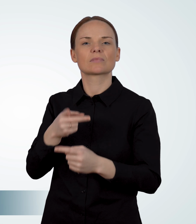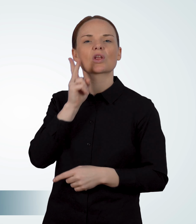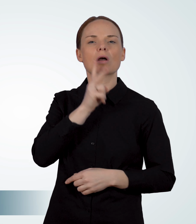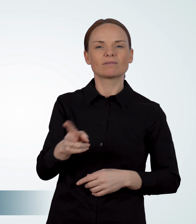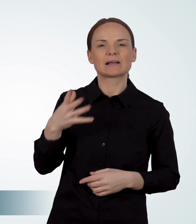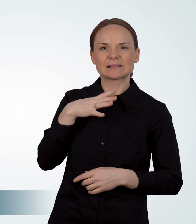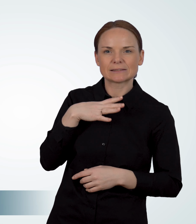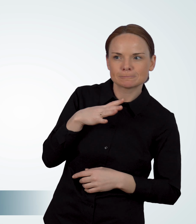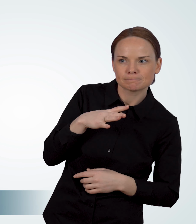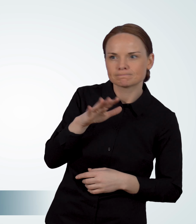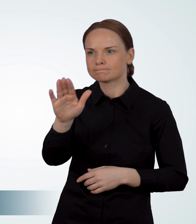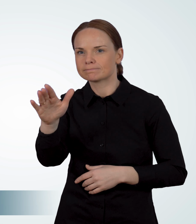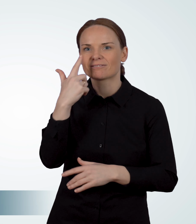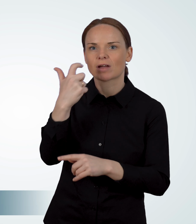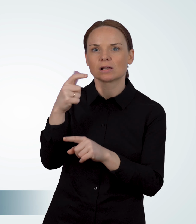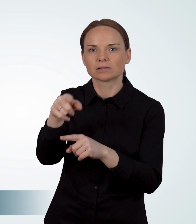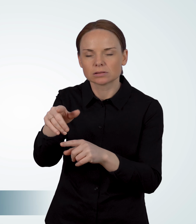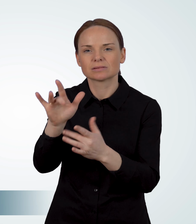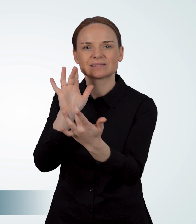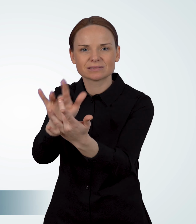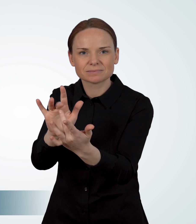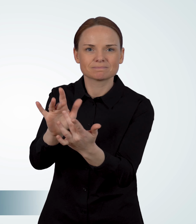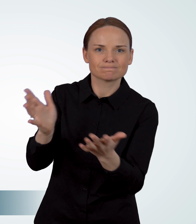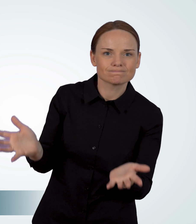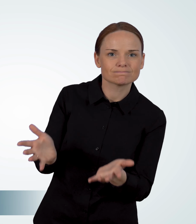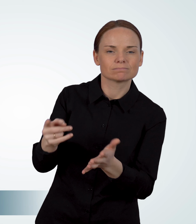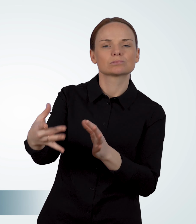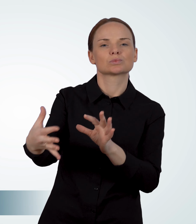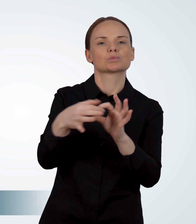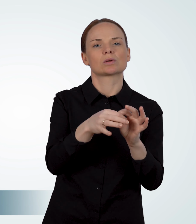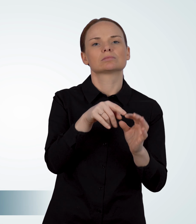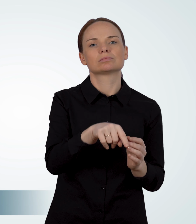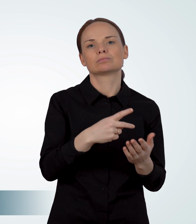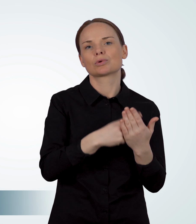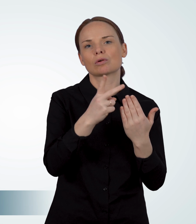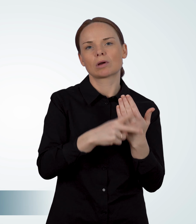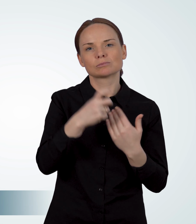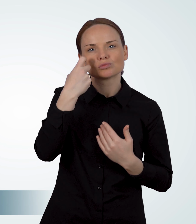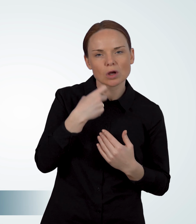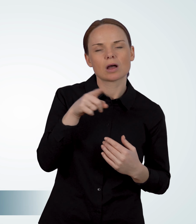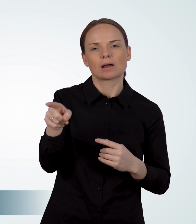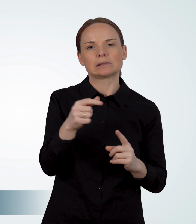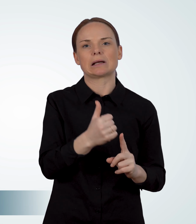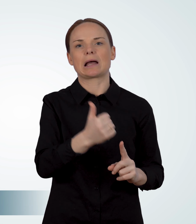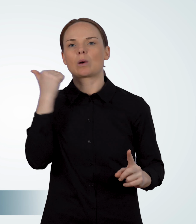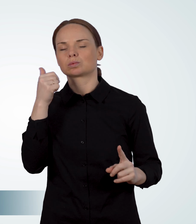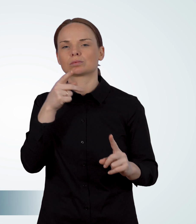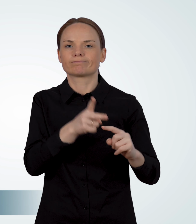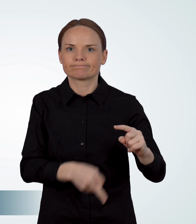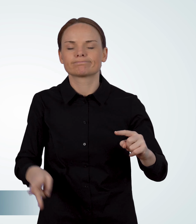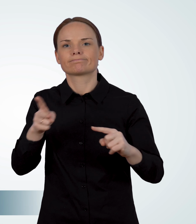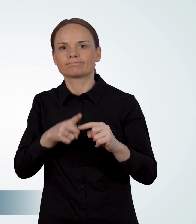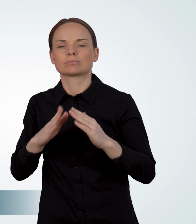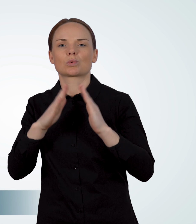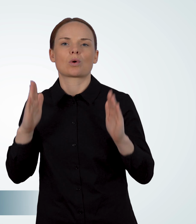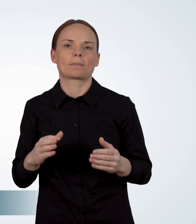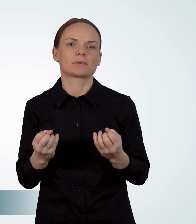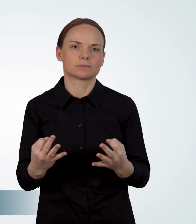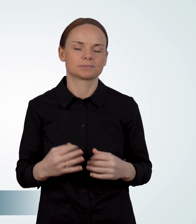They may need targeted and persistent outreach programs to move out of chronic homelessness.